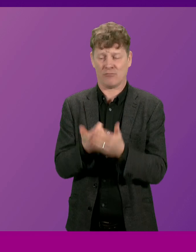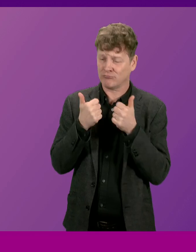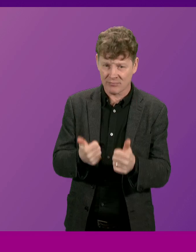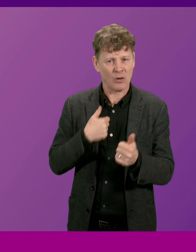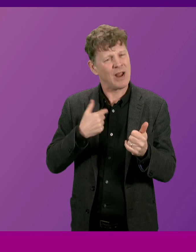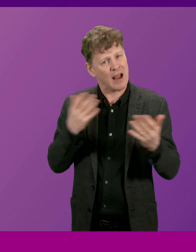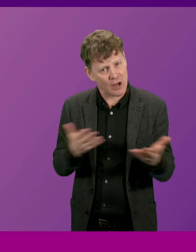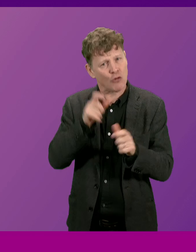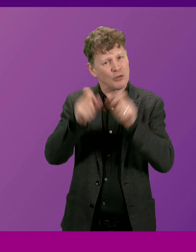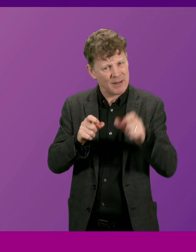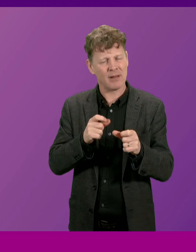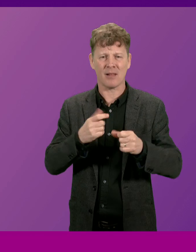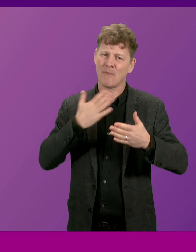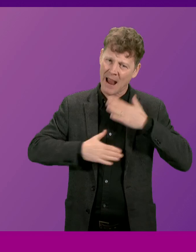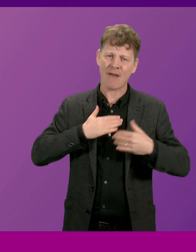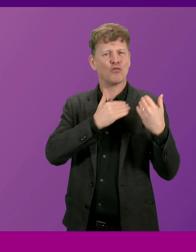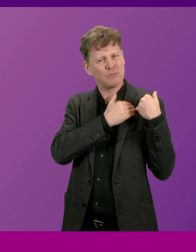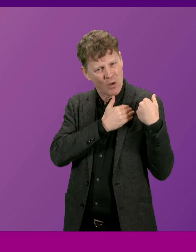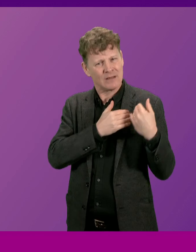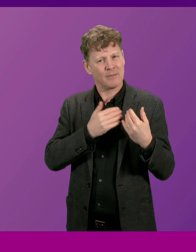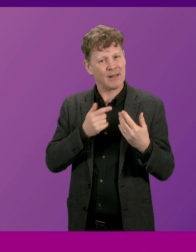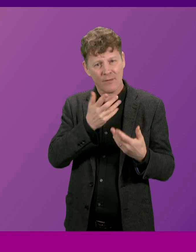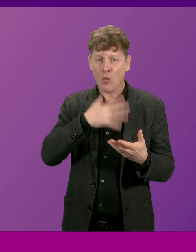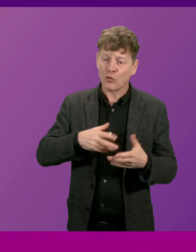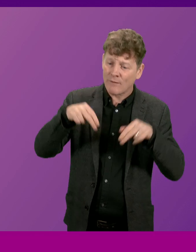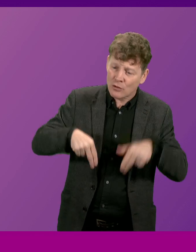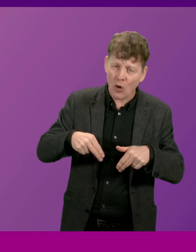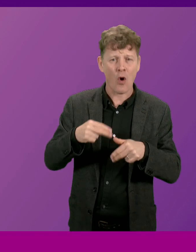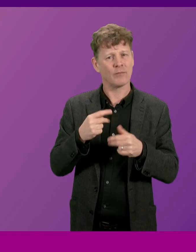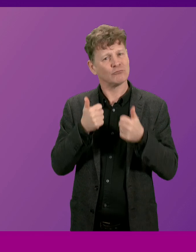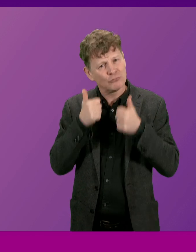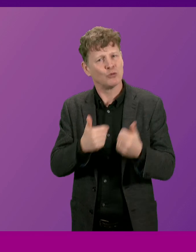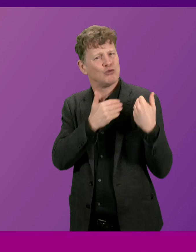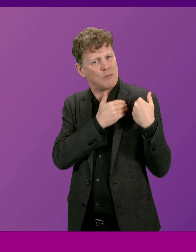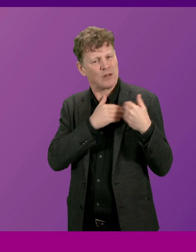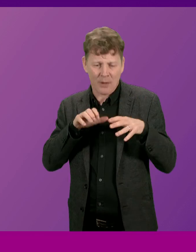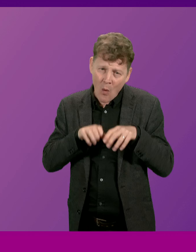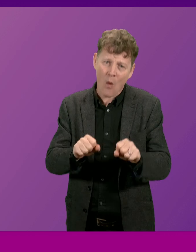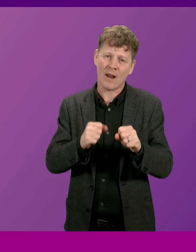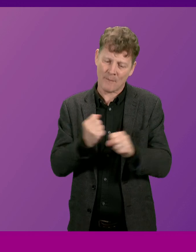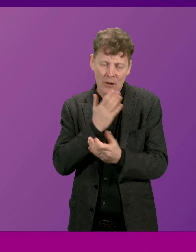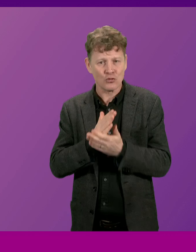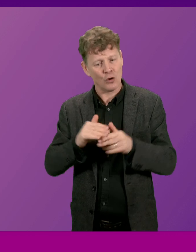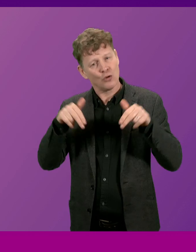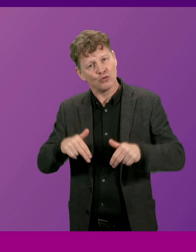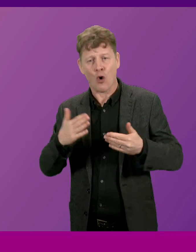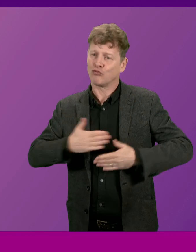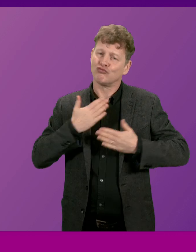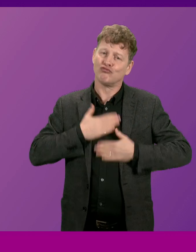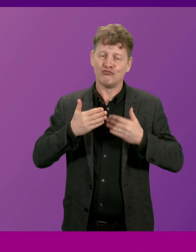when deciding to buy a dog or to take one into their lives, and to be responsible owners in ensuring the dog’s welfare for as long as they have it.